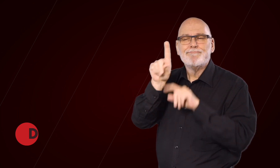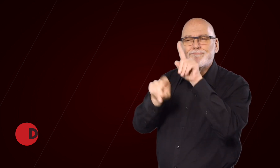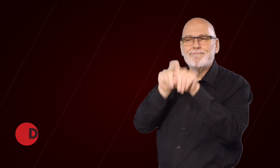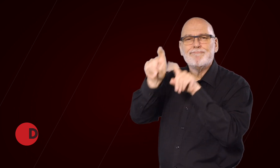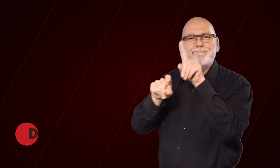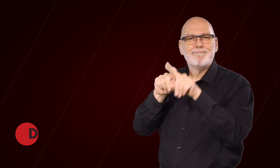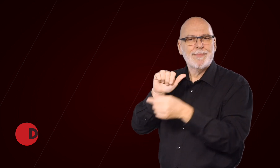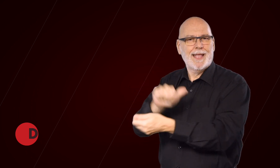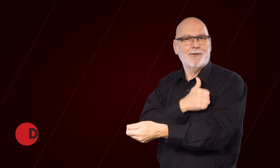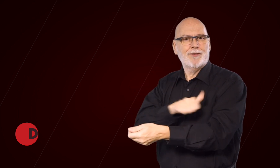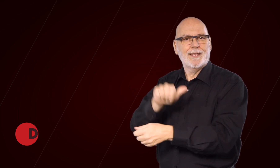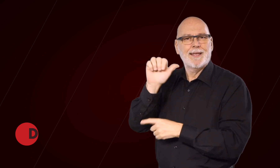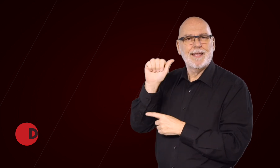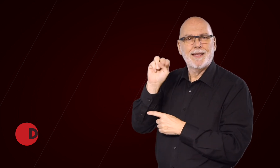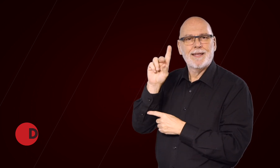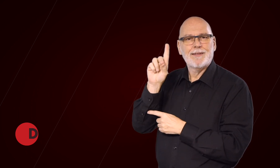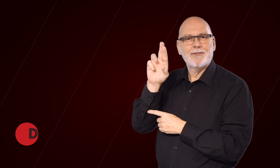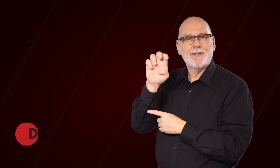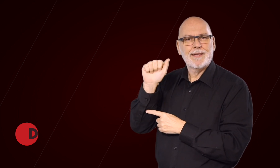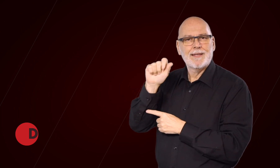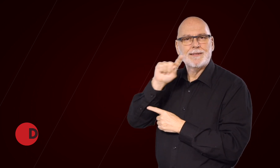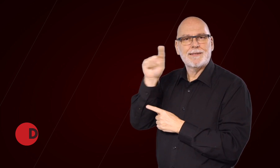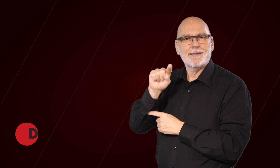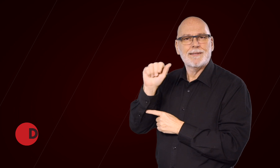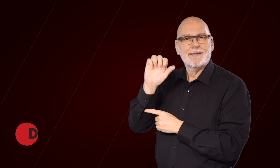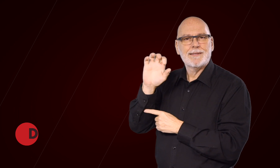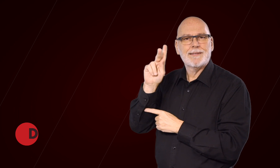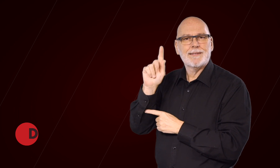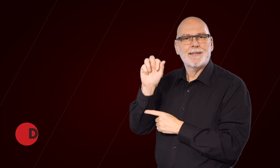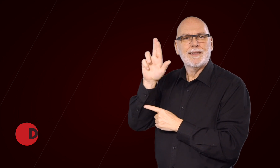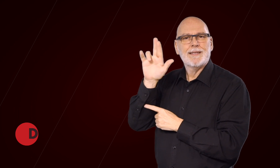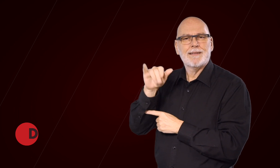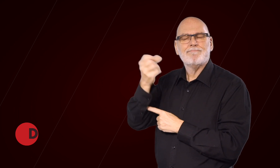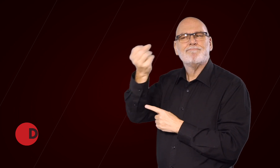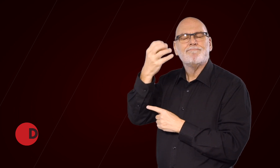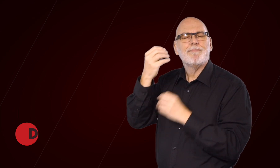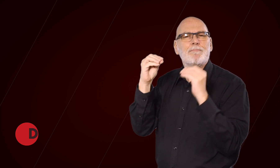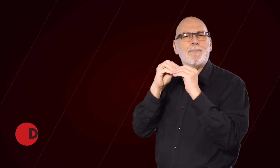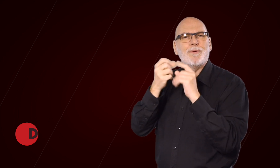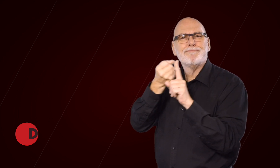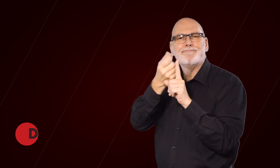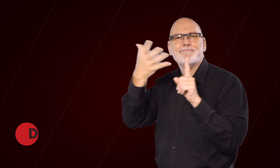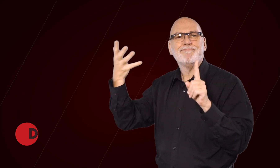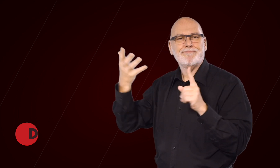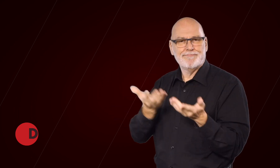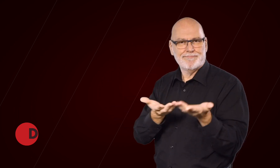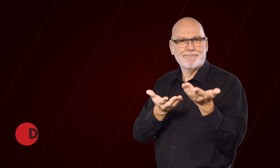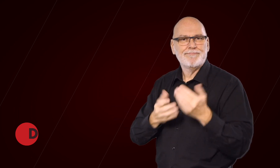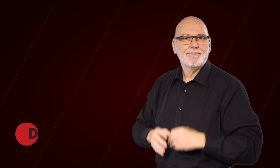DeafDots asked Andrea Zackary to tell us more.